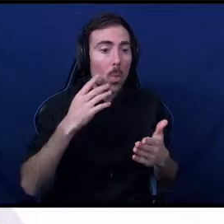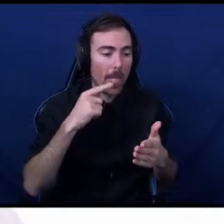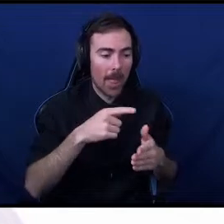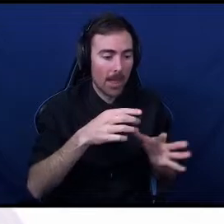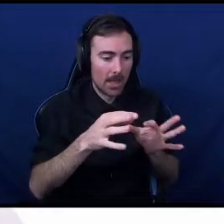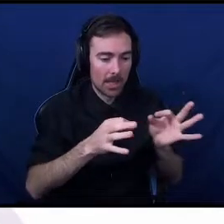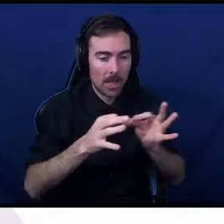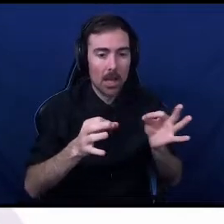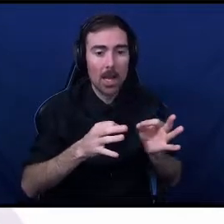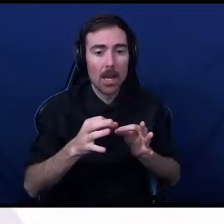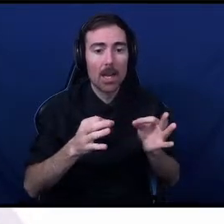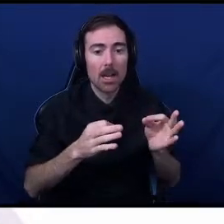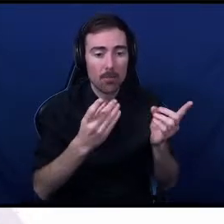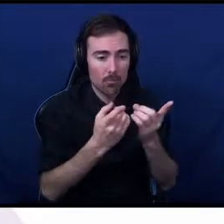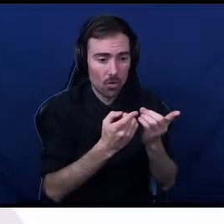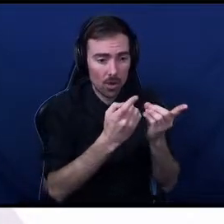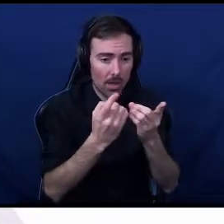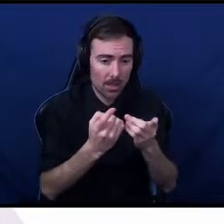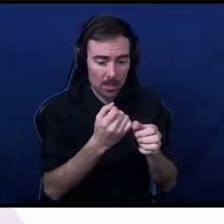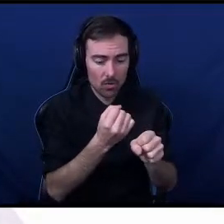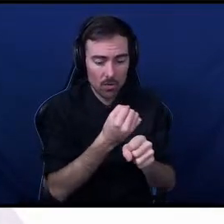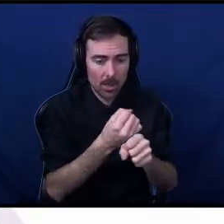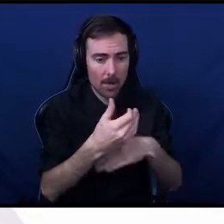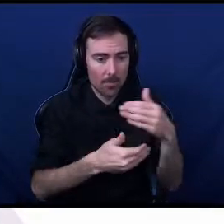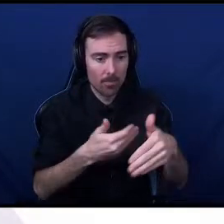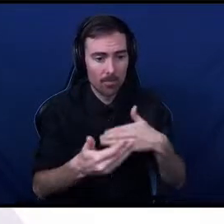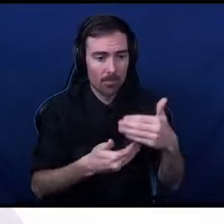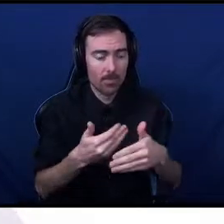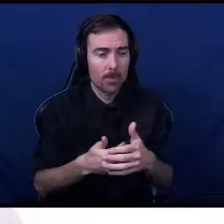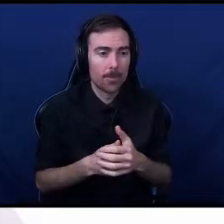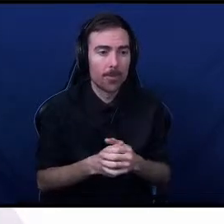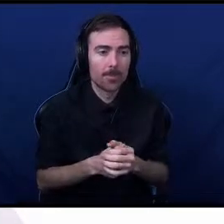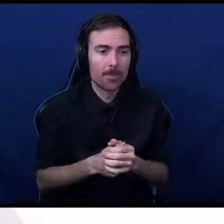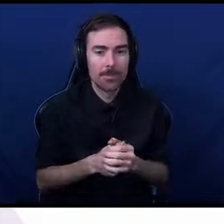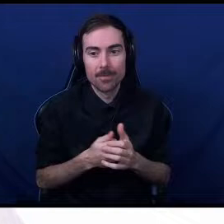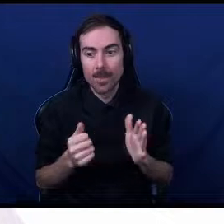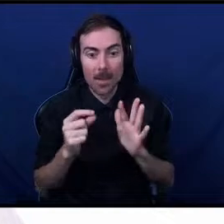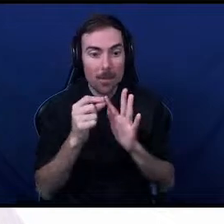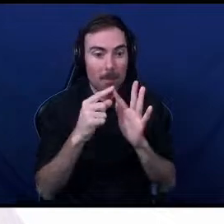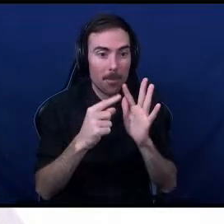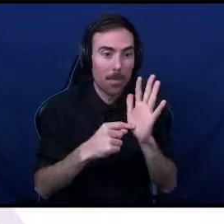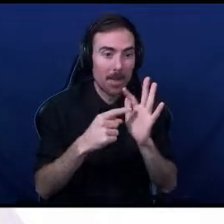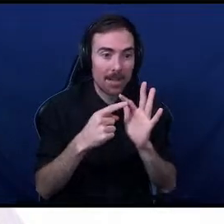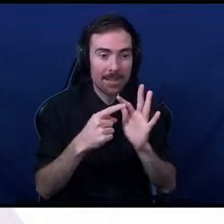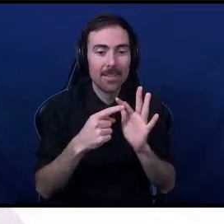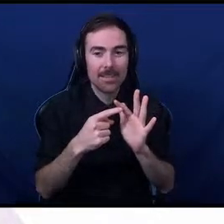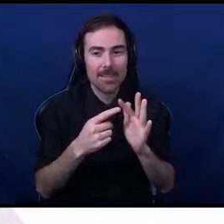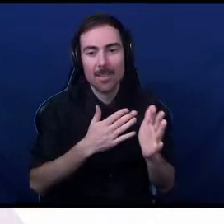And last but not least, so Peter Horsley is my name, I'm part of the team at Remarkable